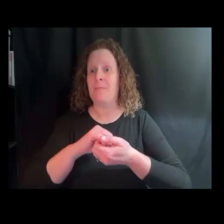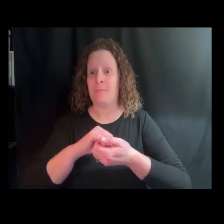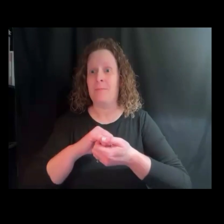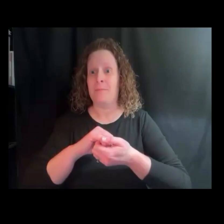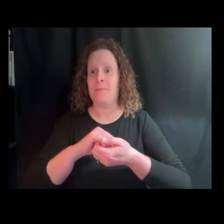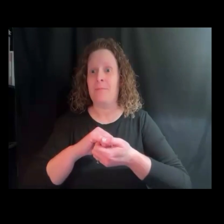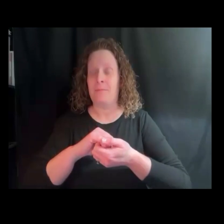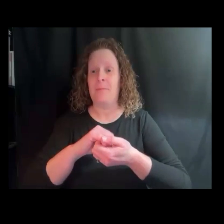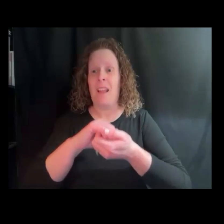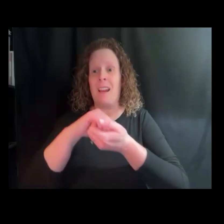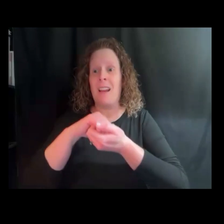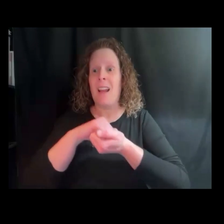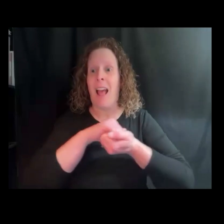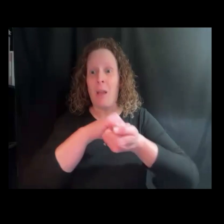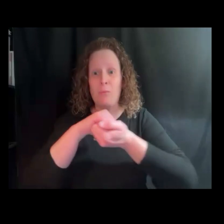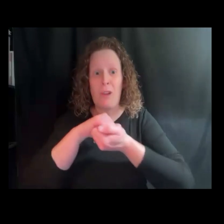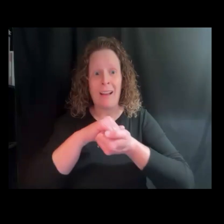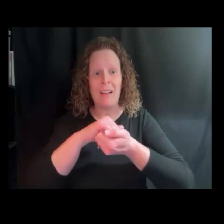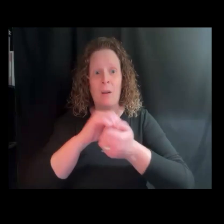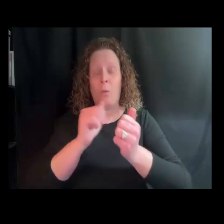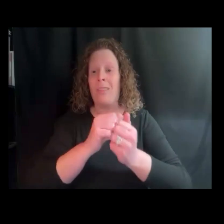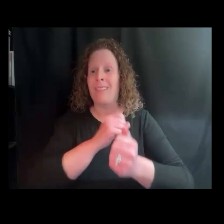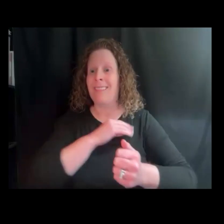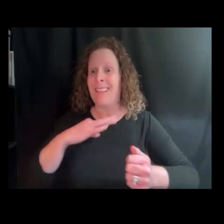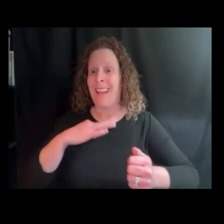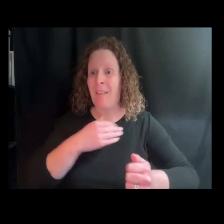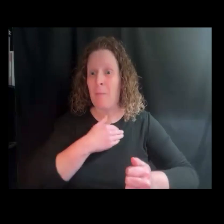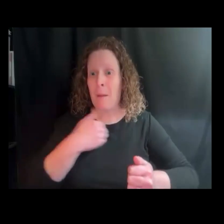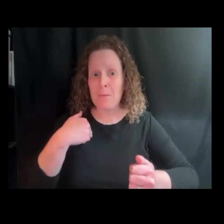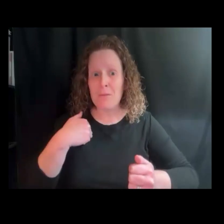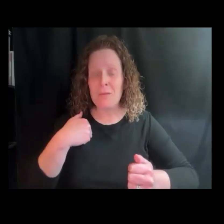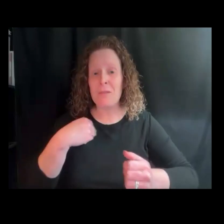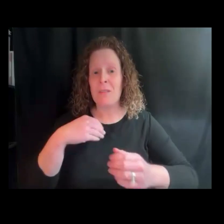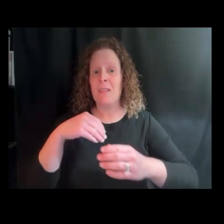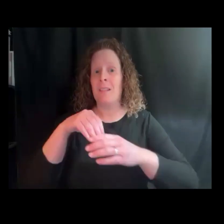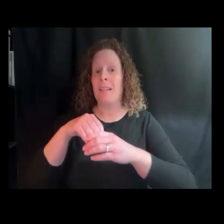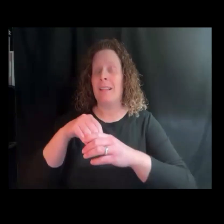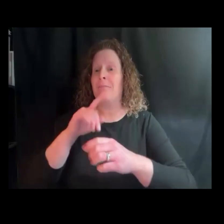themselves. So collaborating with staff